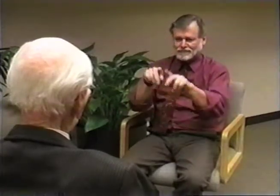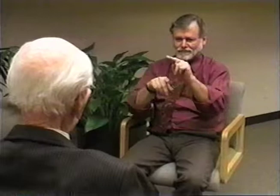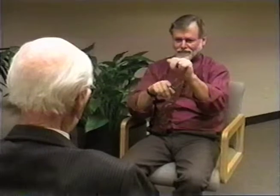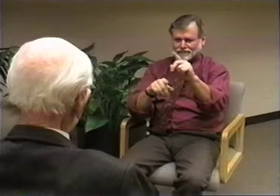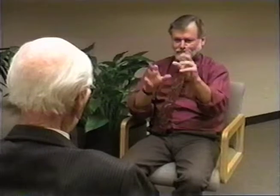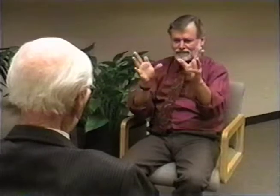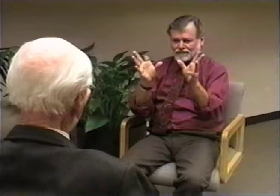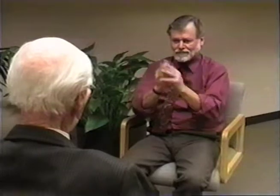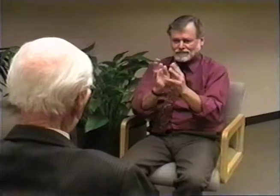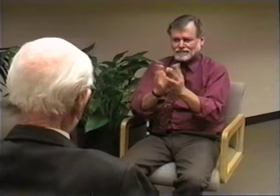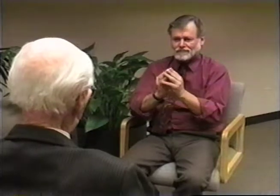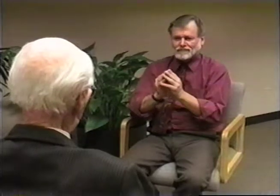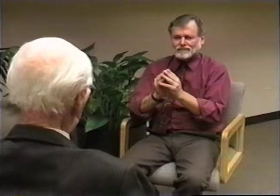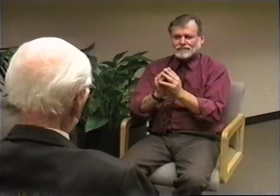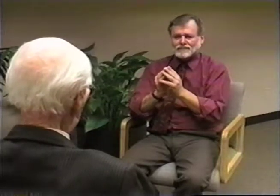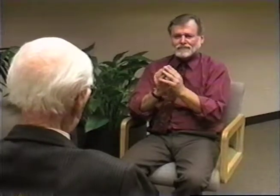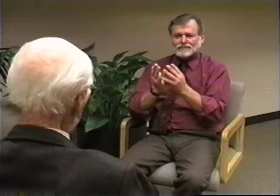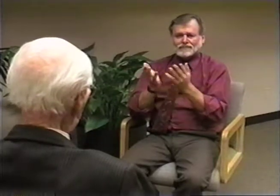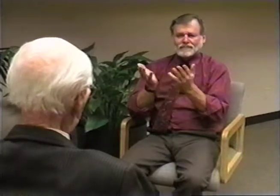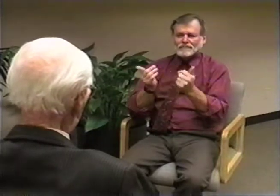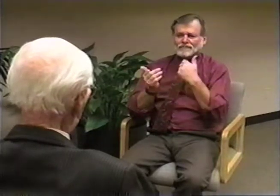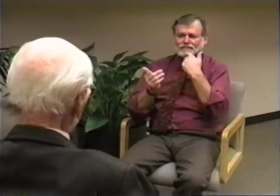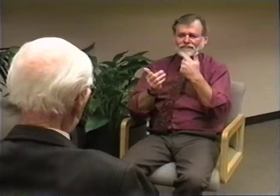You worked as a parliamentarian for national conventions.